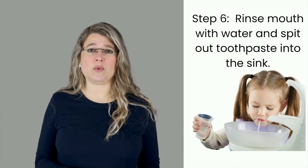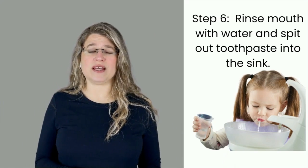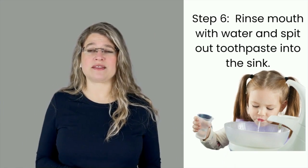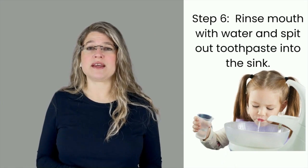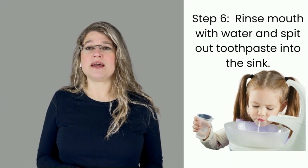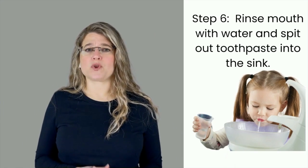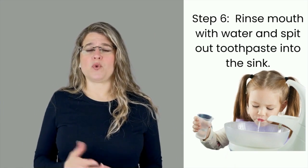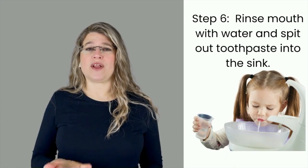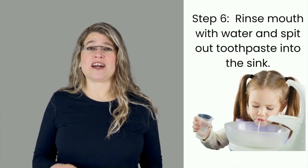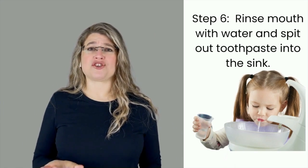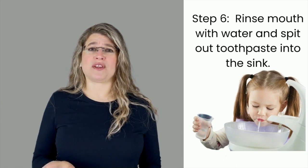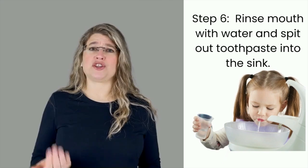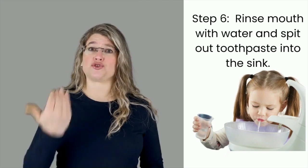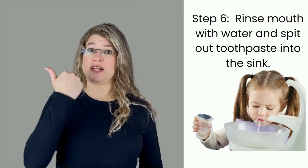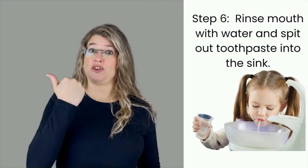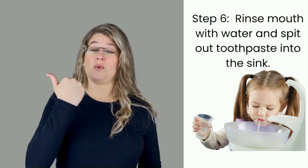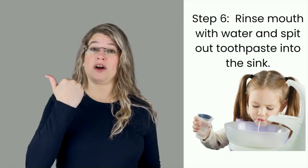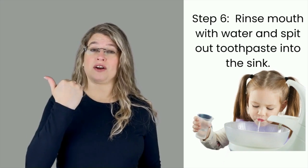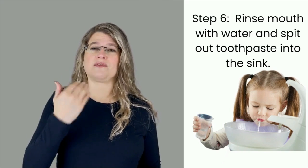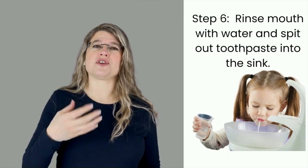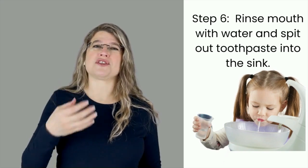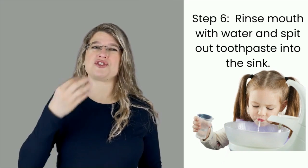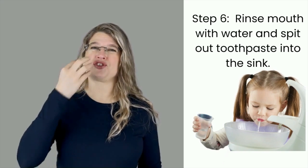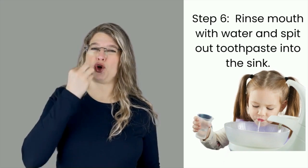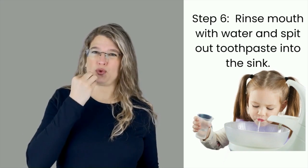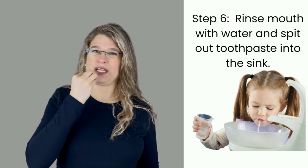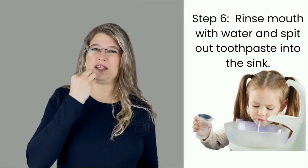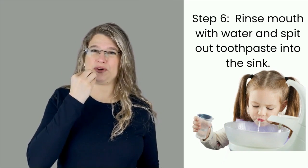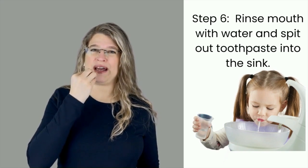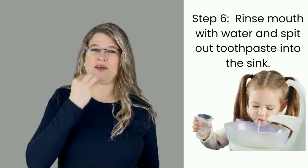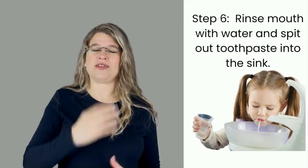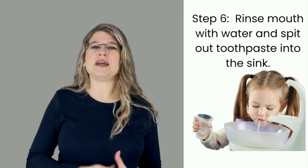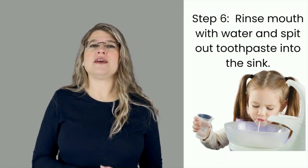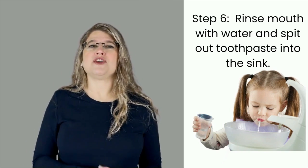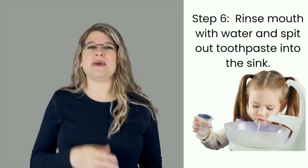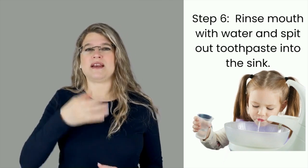with will actually drink the water versus just holding it in their mouth. You may,